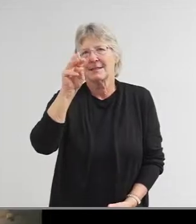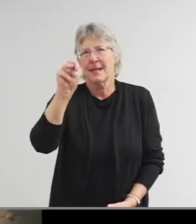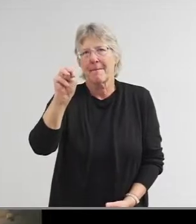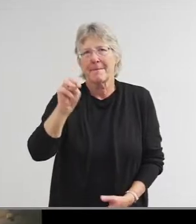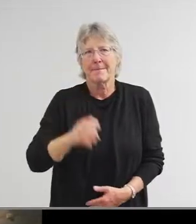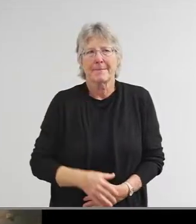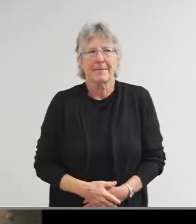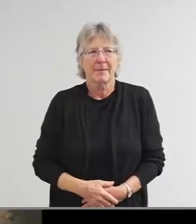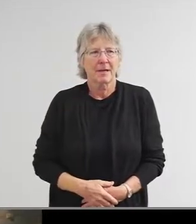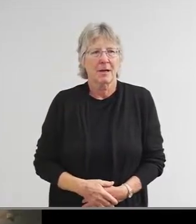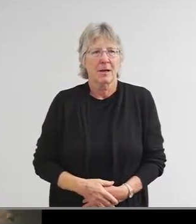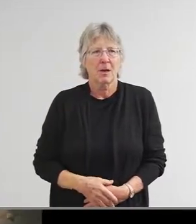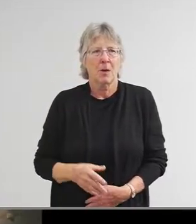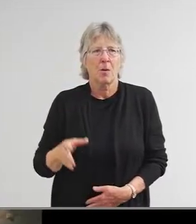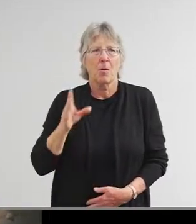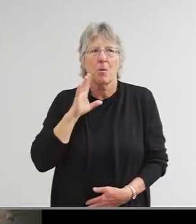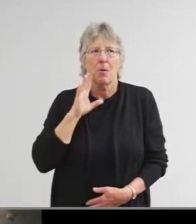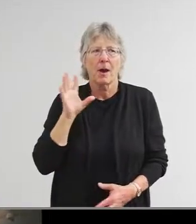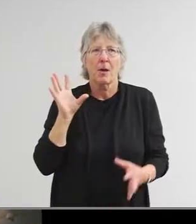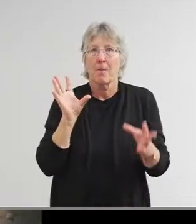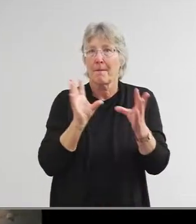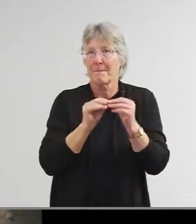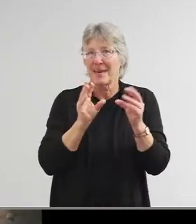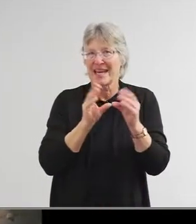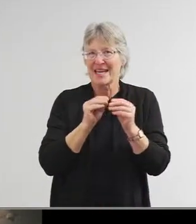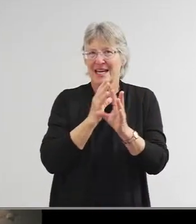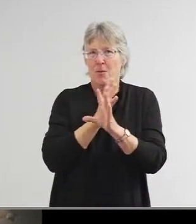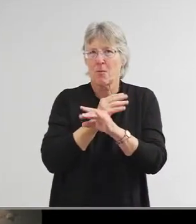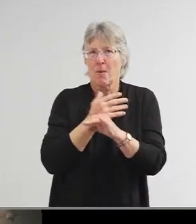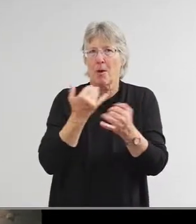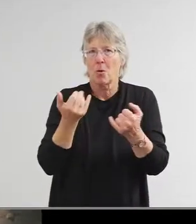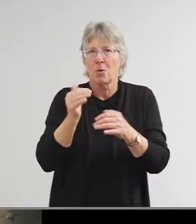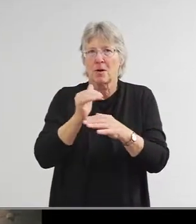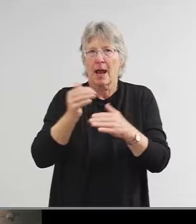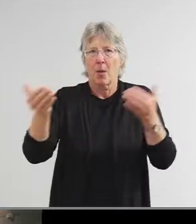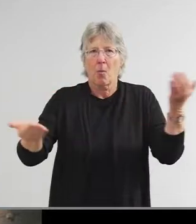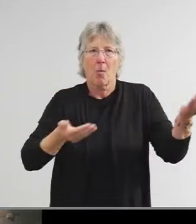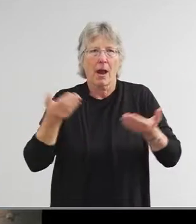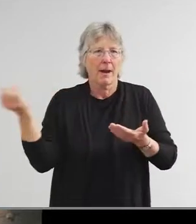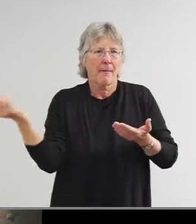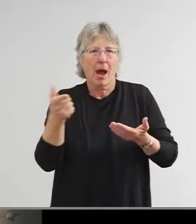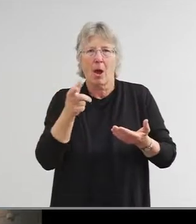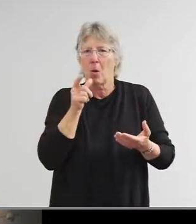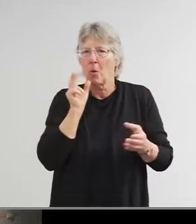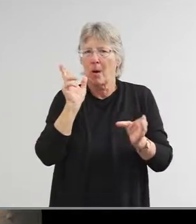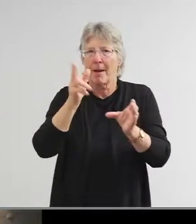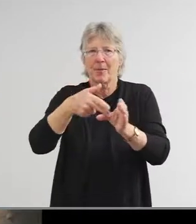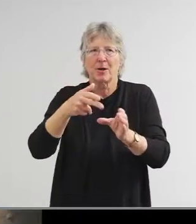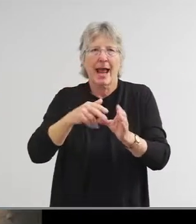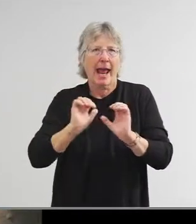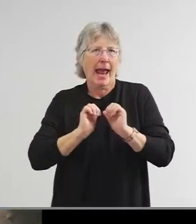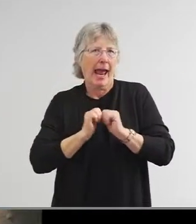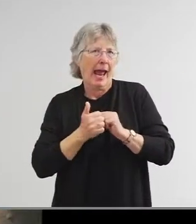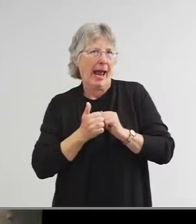We are meeting locally tonight and welcome all those who are participating by watching through YouTube.